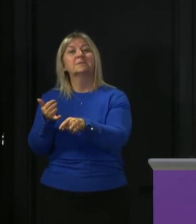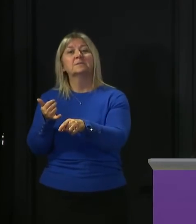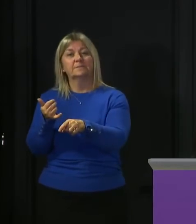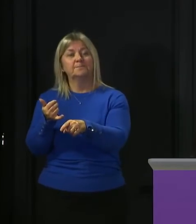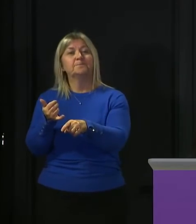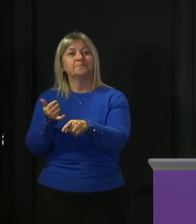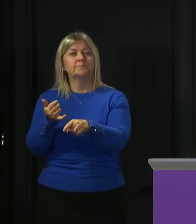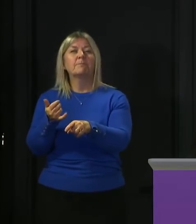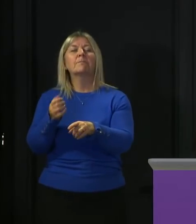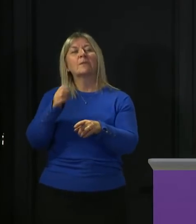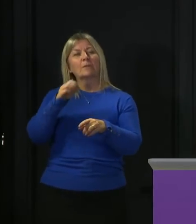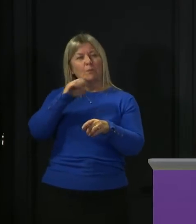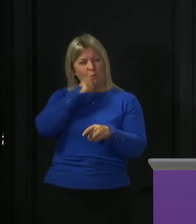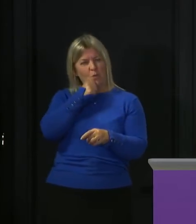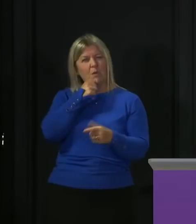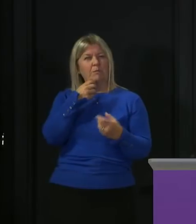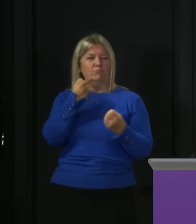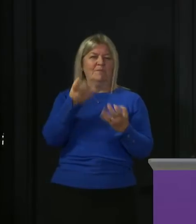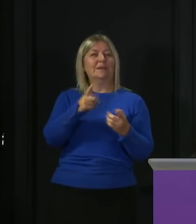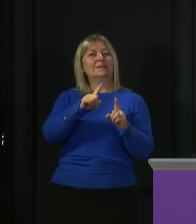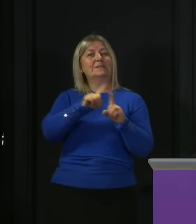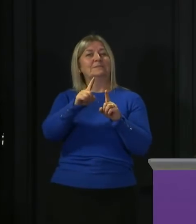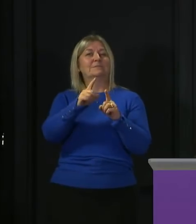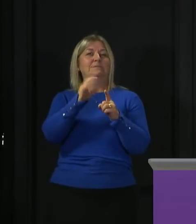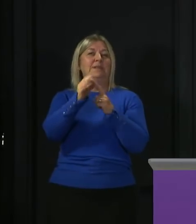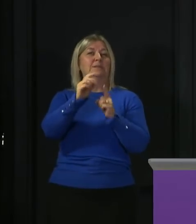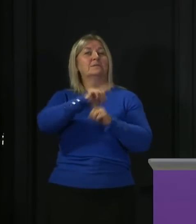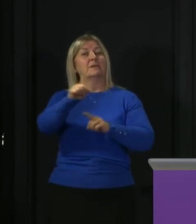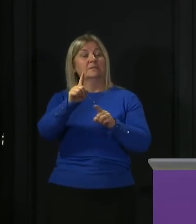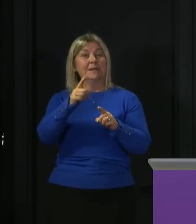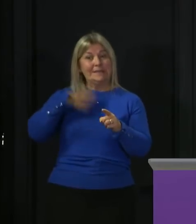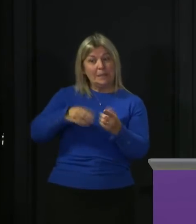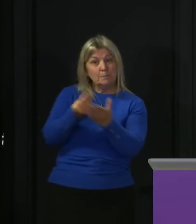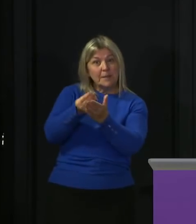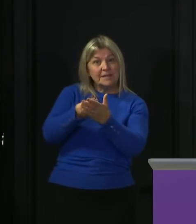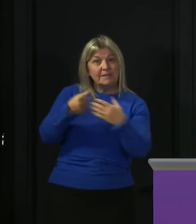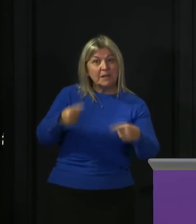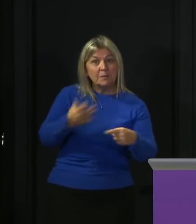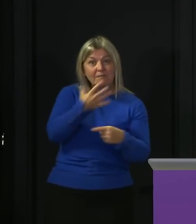make more details are available, if you need that financial support, that will be available for you.